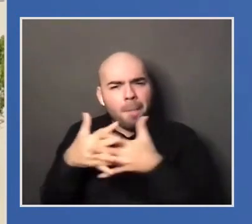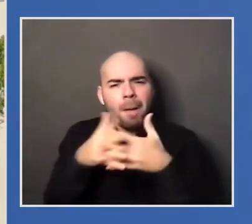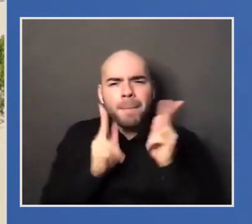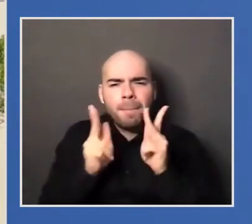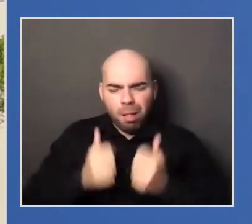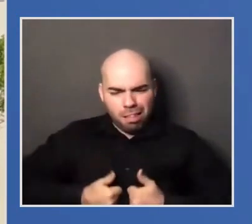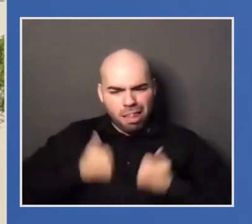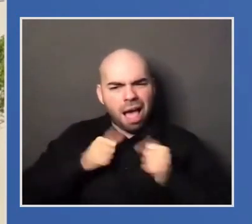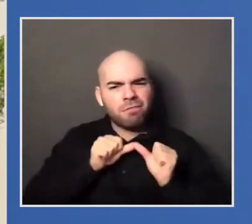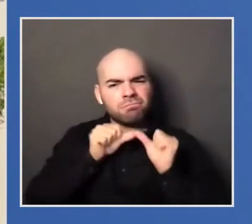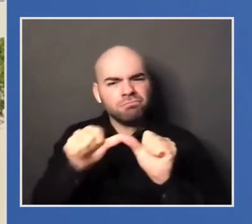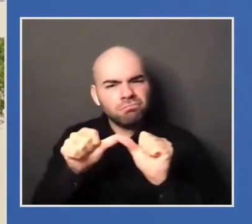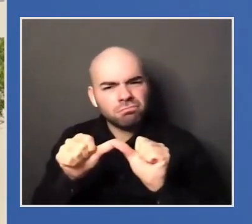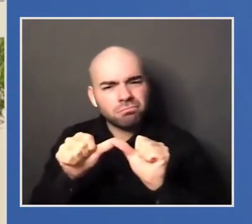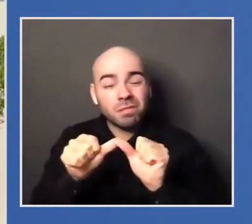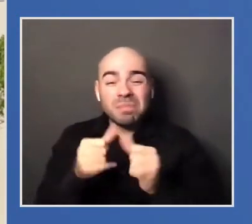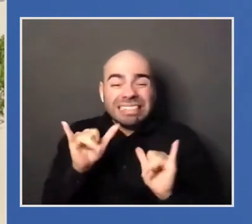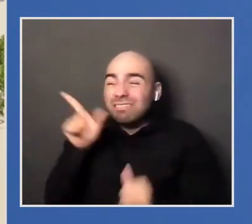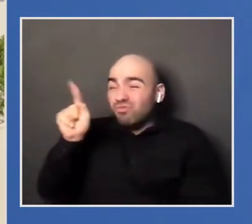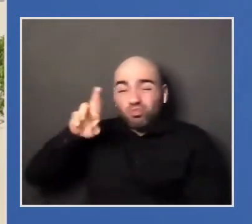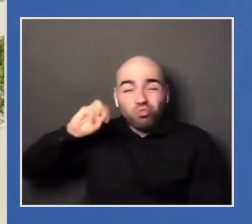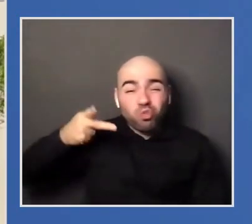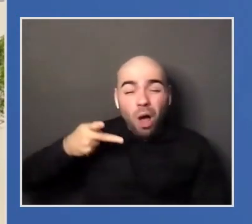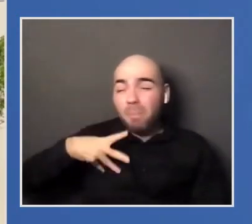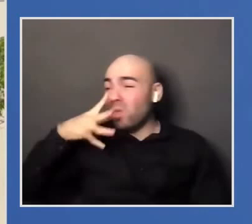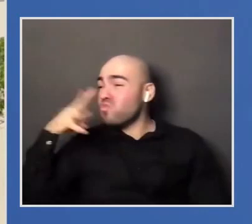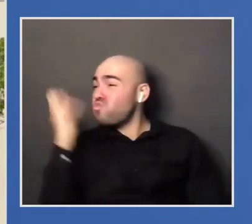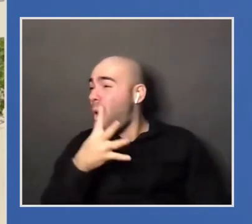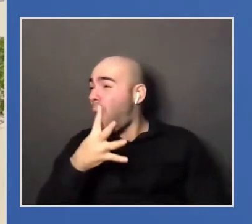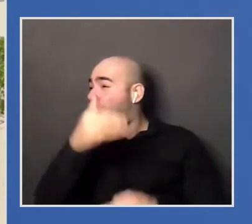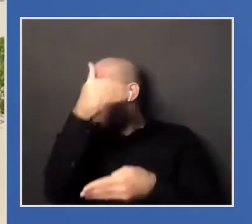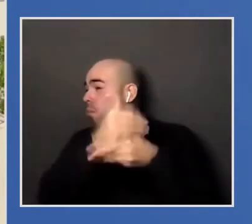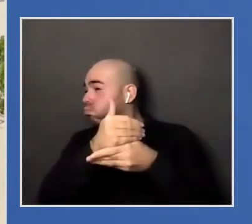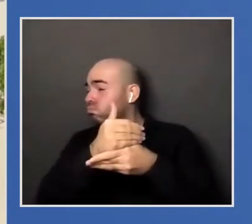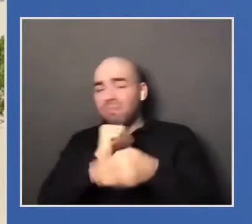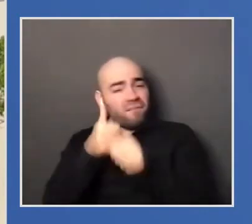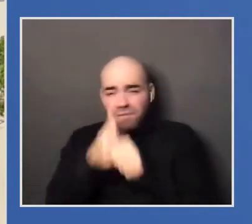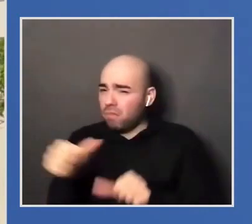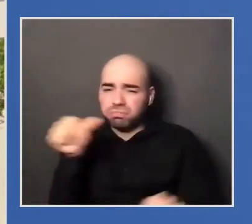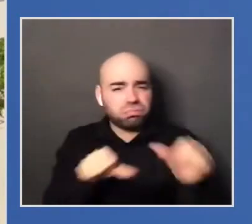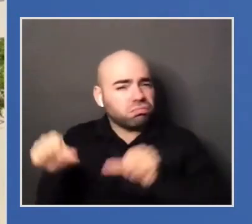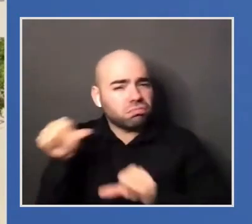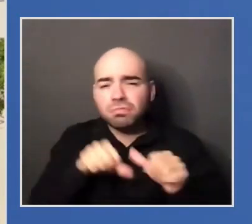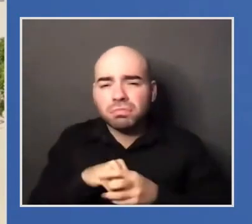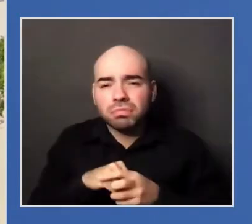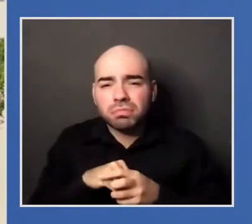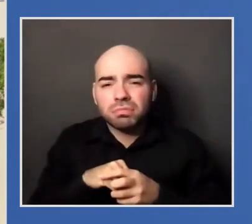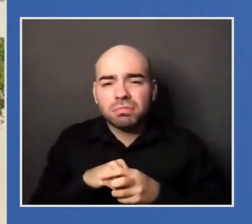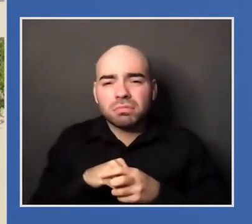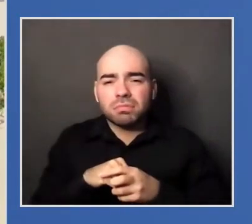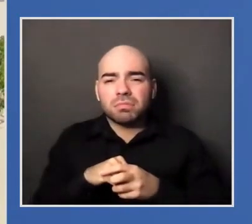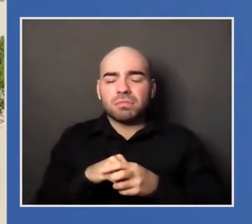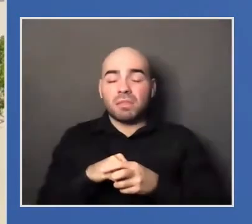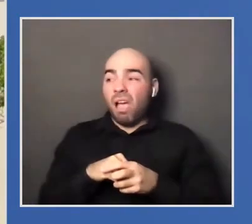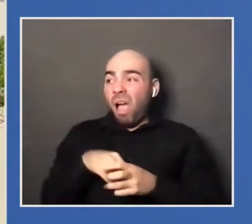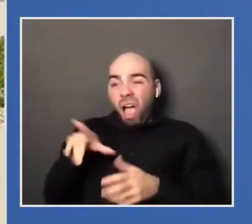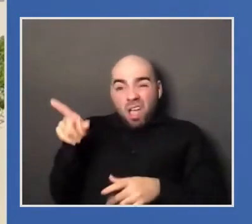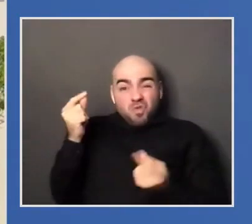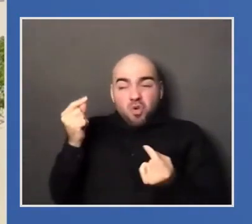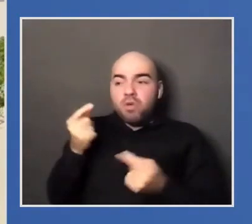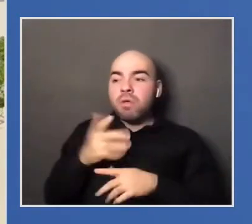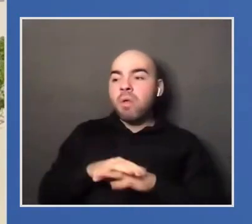OR, YOU GET TO VOTE EARLY IN